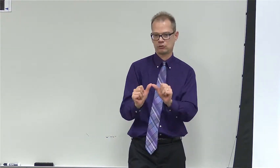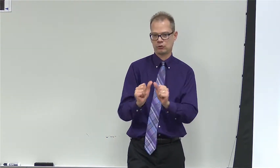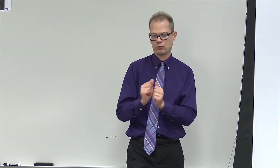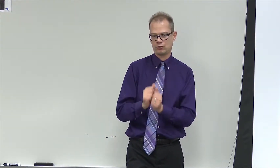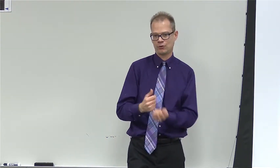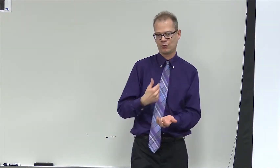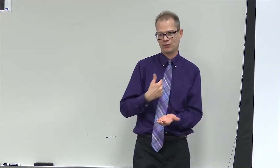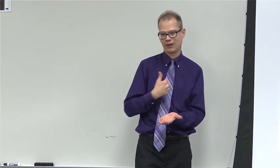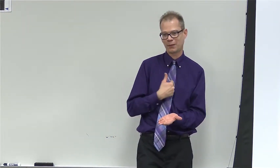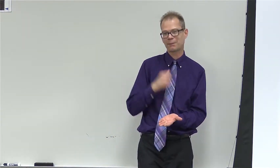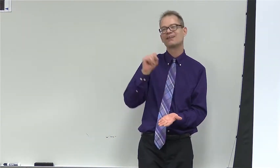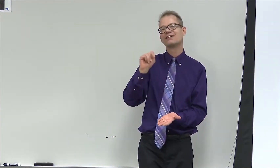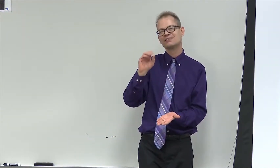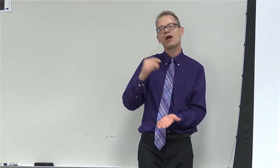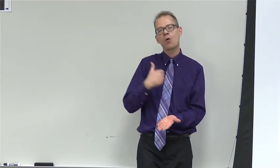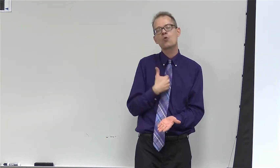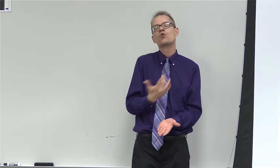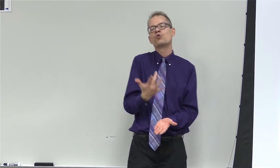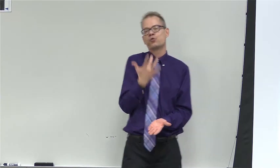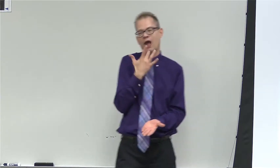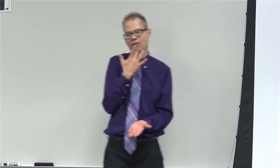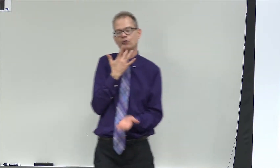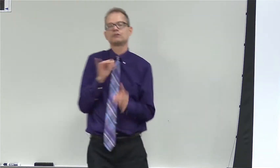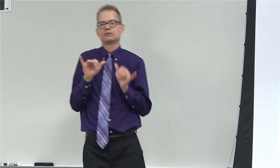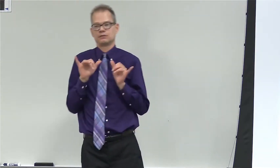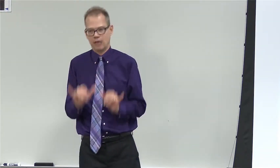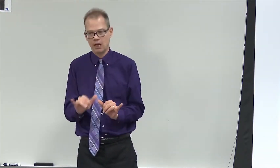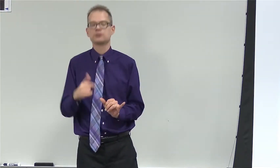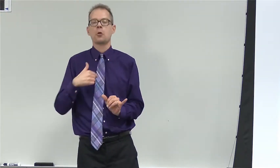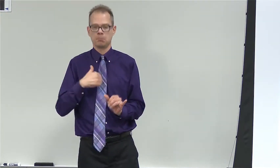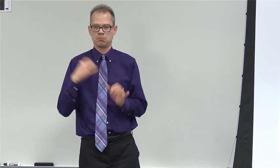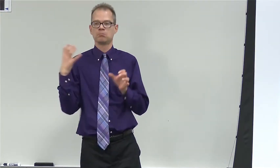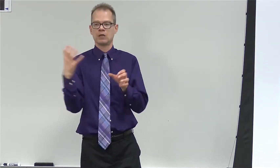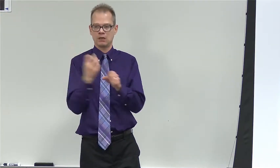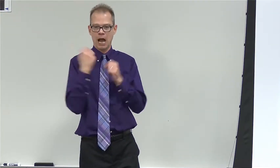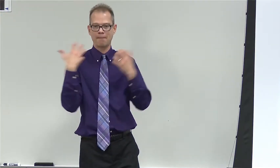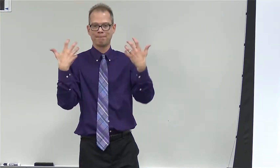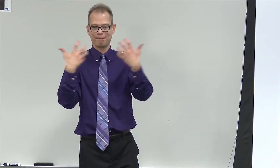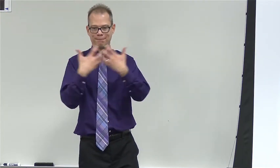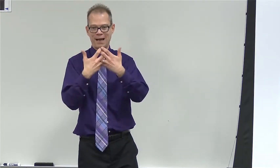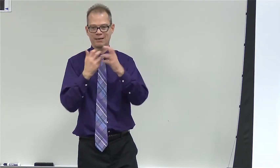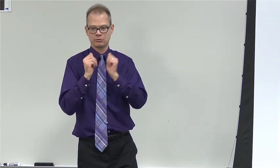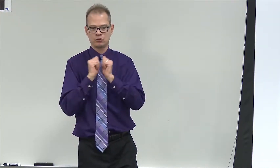I decided to stay where I was.